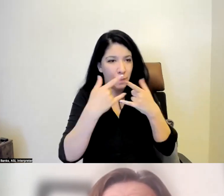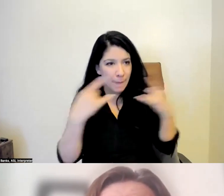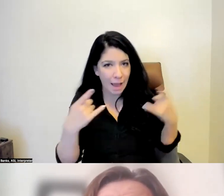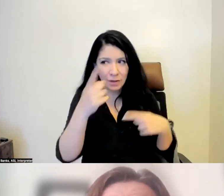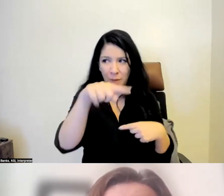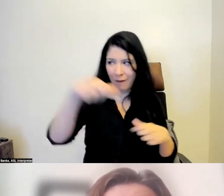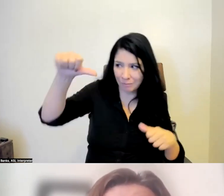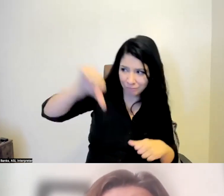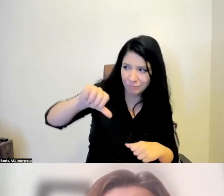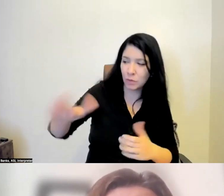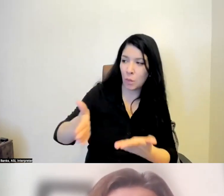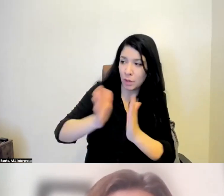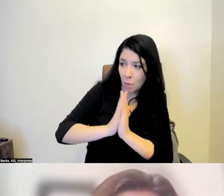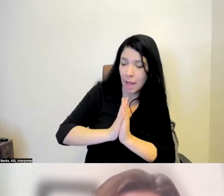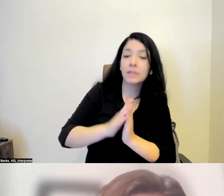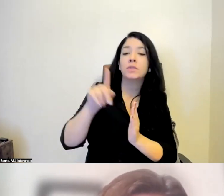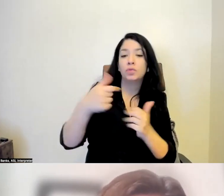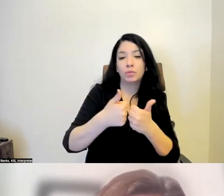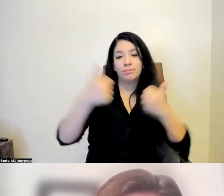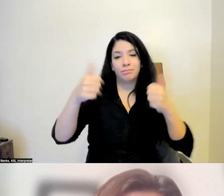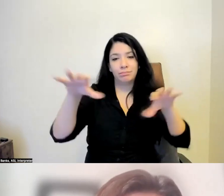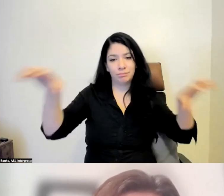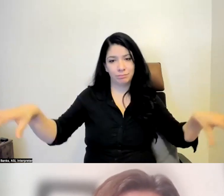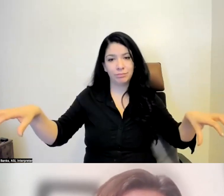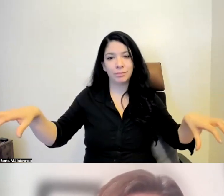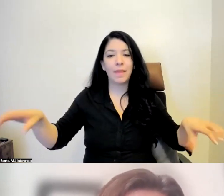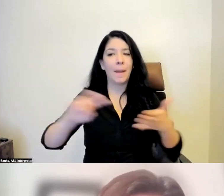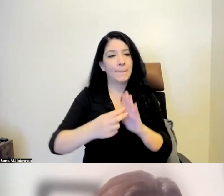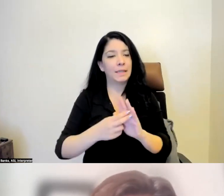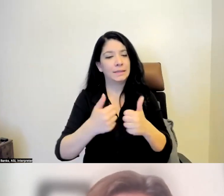be masked, that at least you have maximized the amount of time you are away from those people.